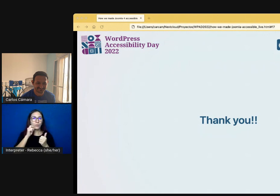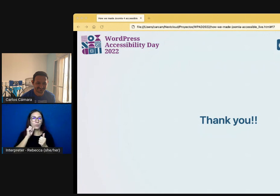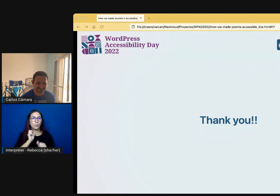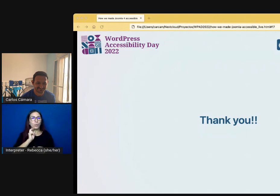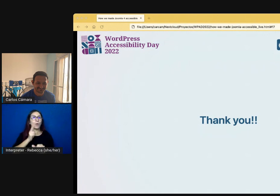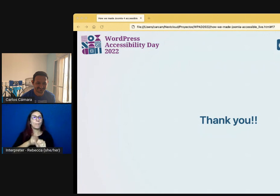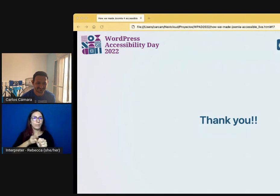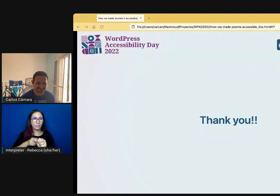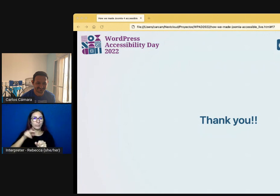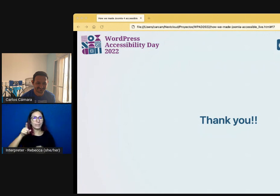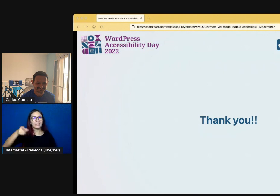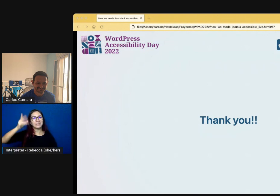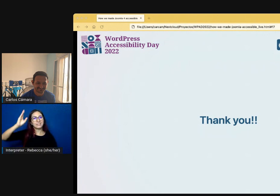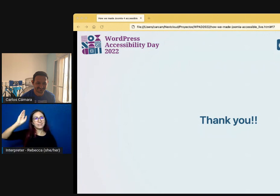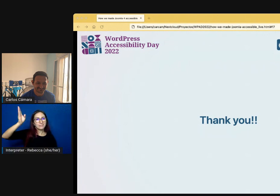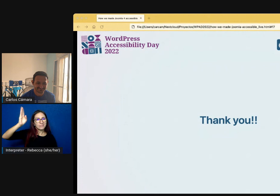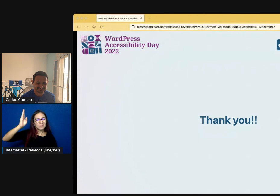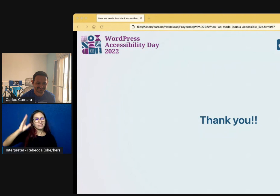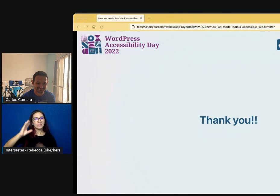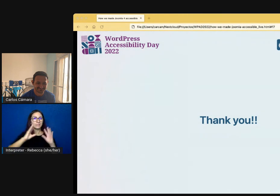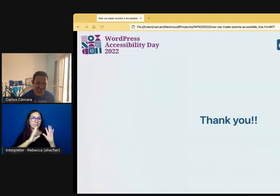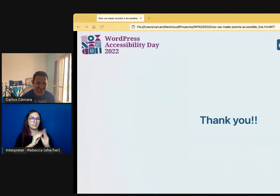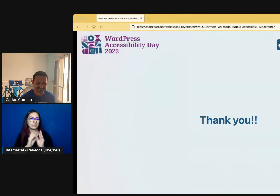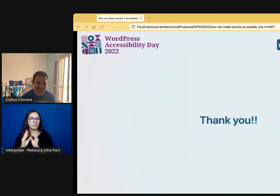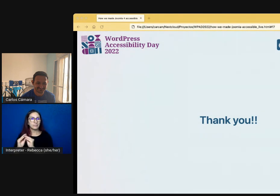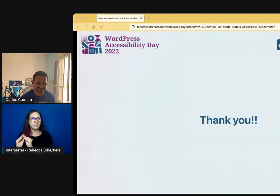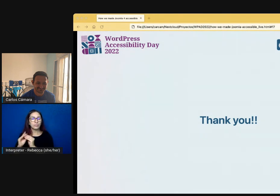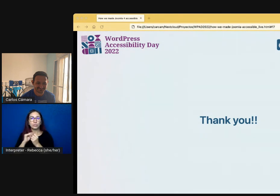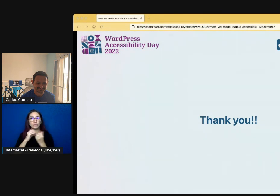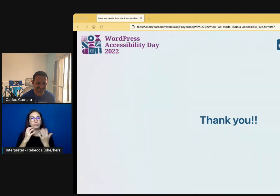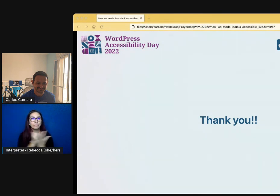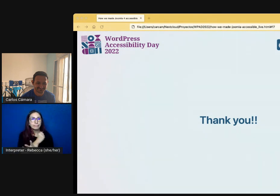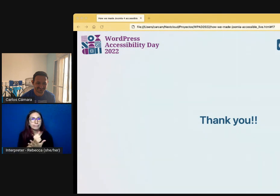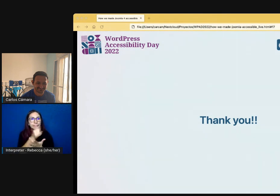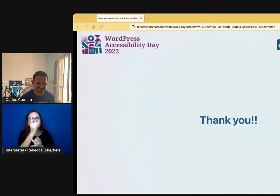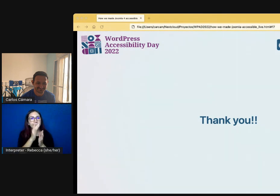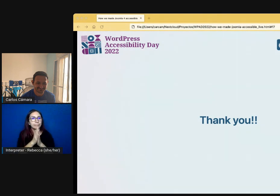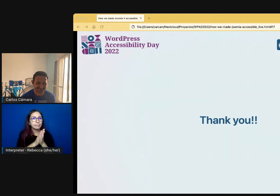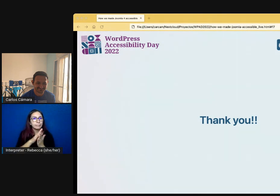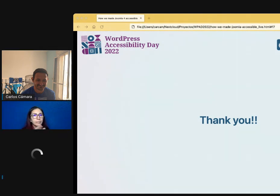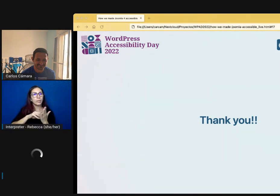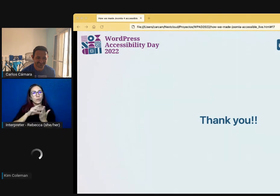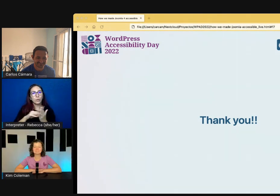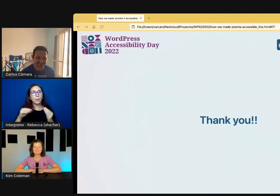to learn a bit more about how we did in Joomla to make it accessible.